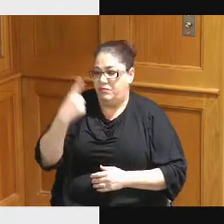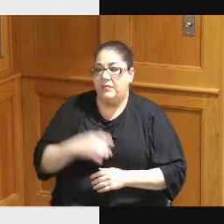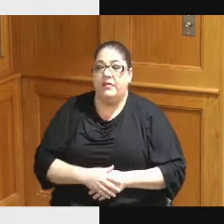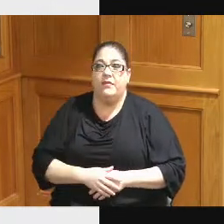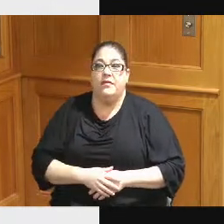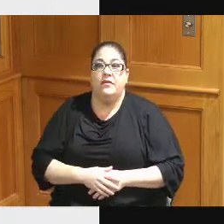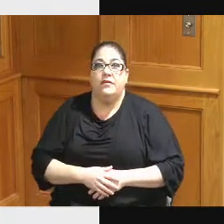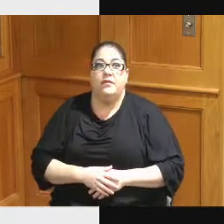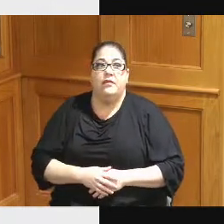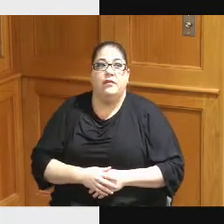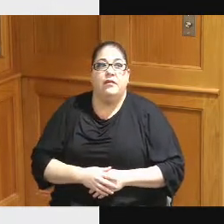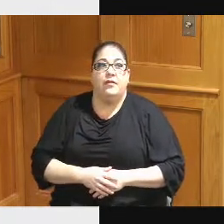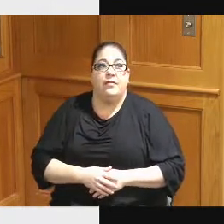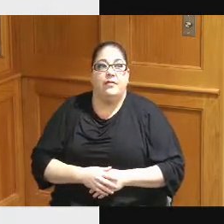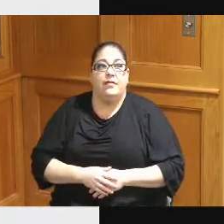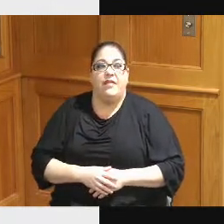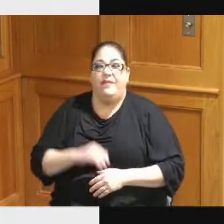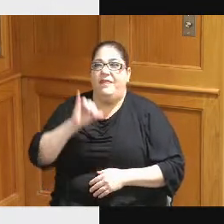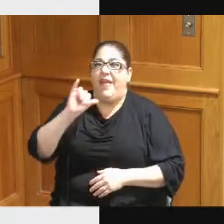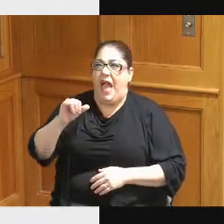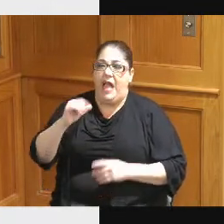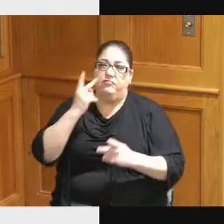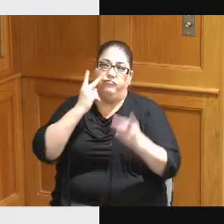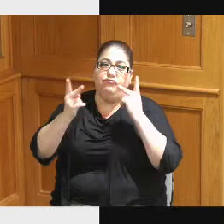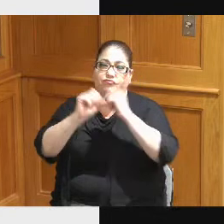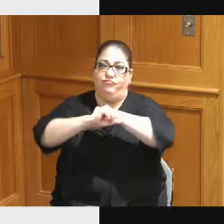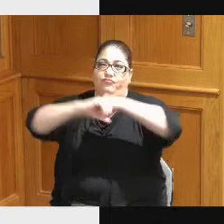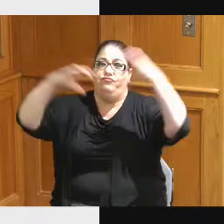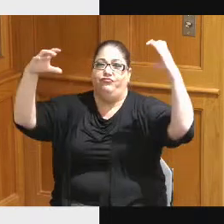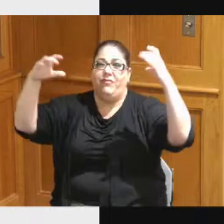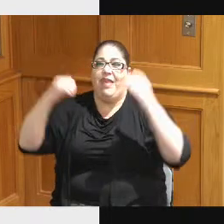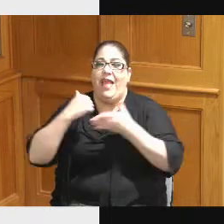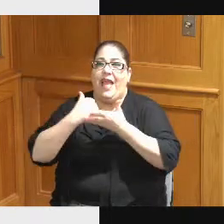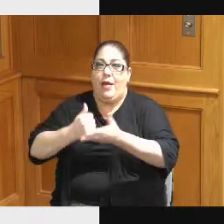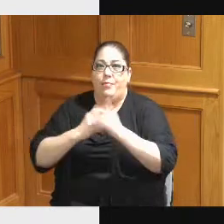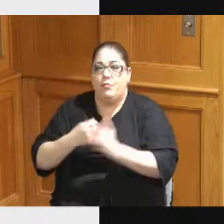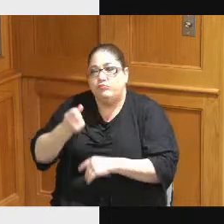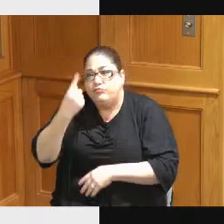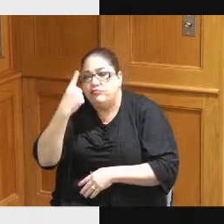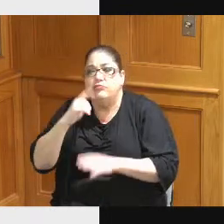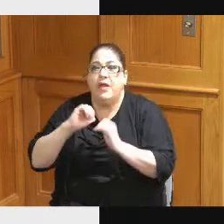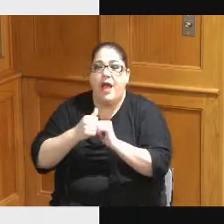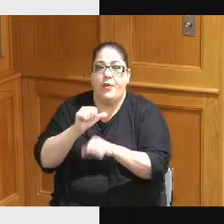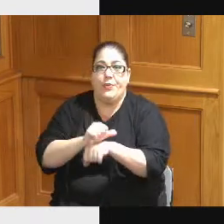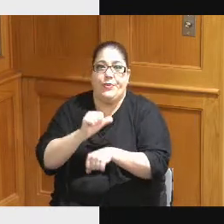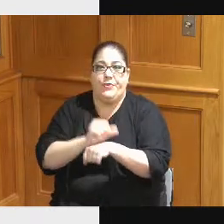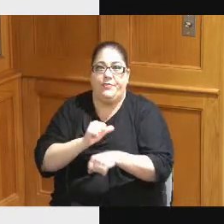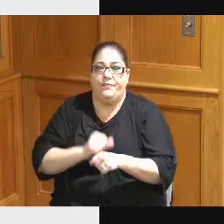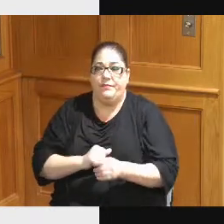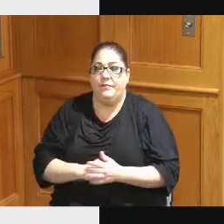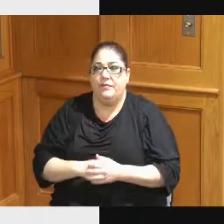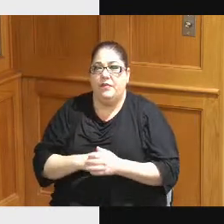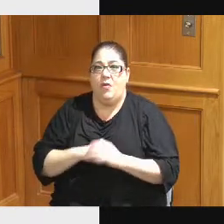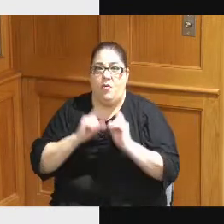this is a visual that I use as sort of a quick walk through so we try to do three things we